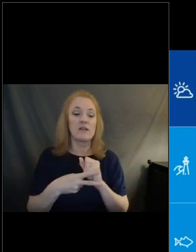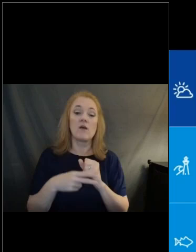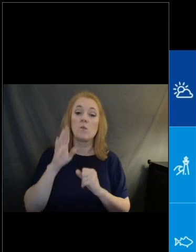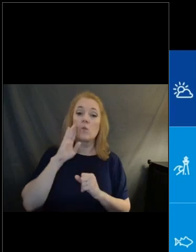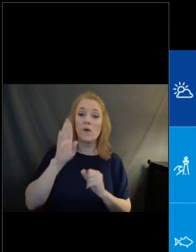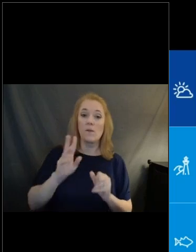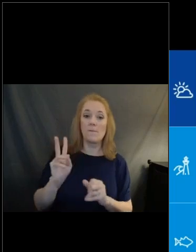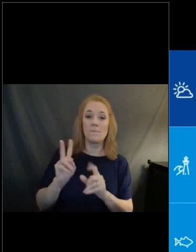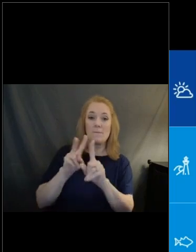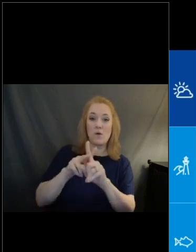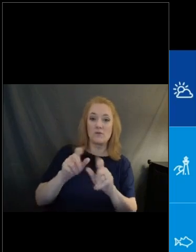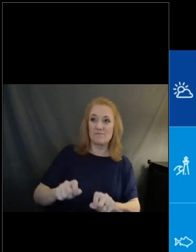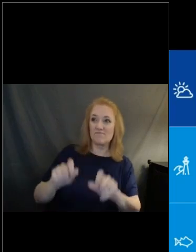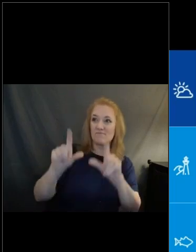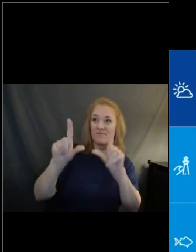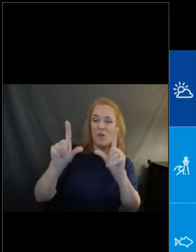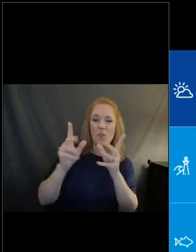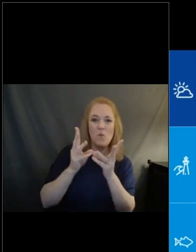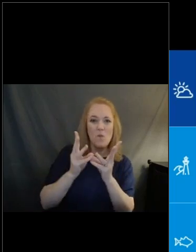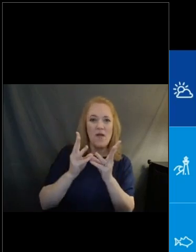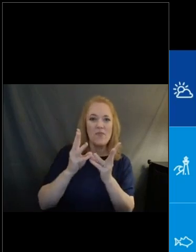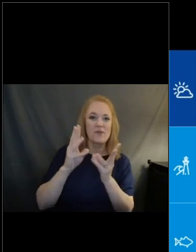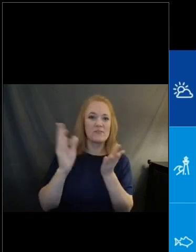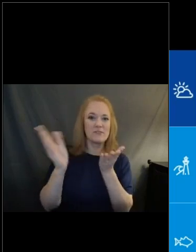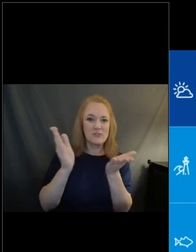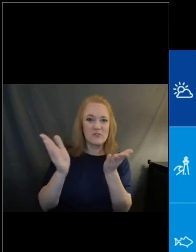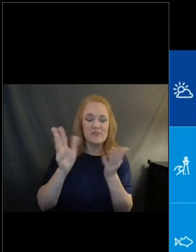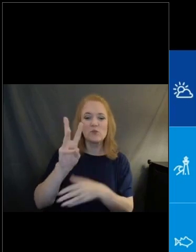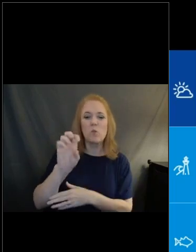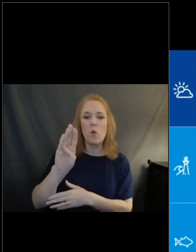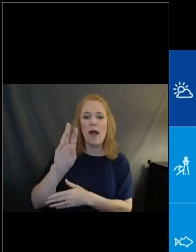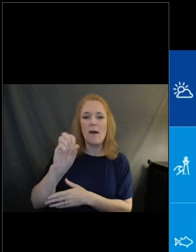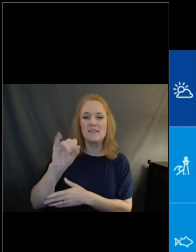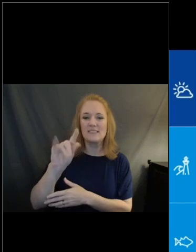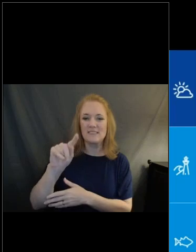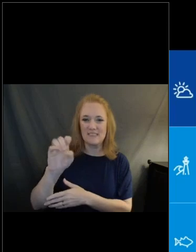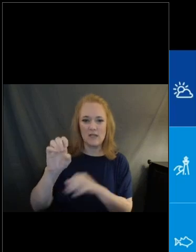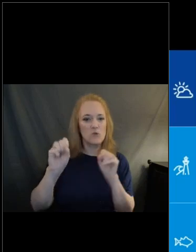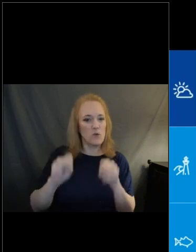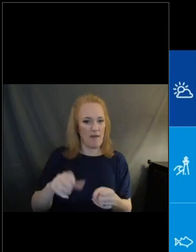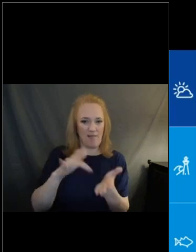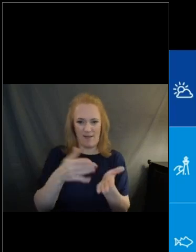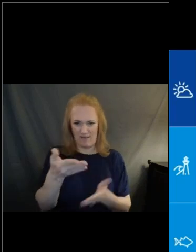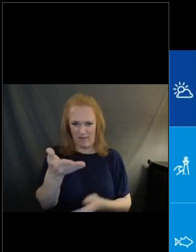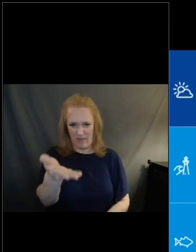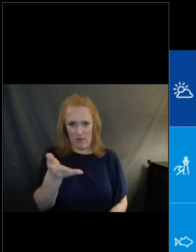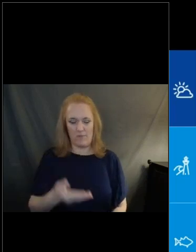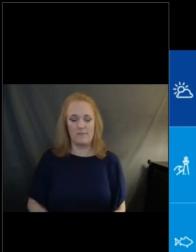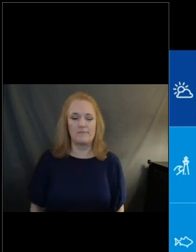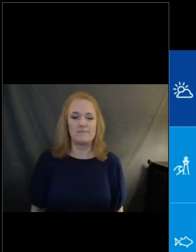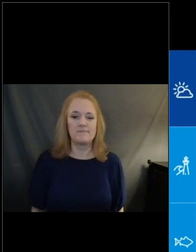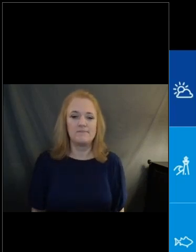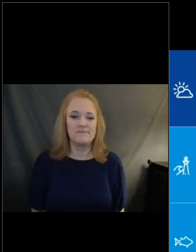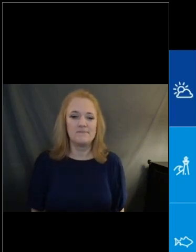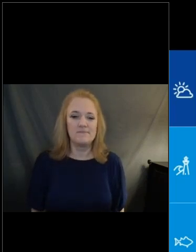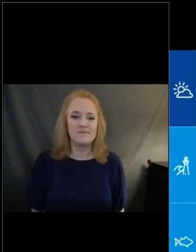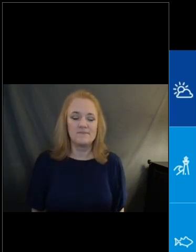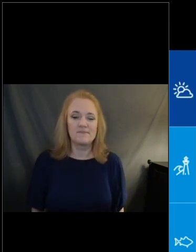Weather Service Weather Ready Nation website via the URL noted on the slide. All lines are going to